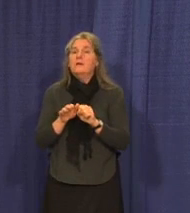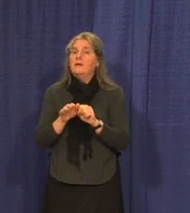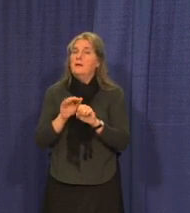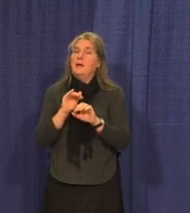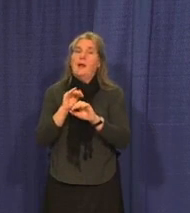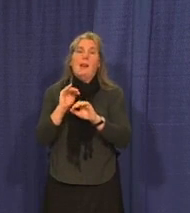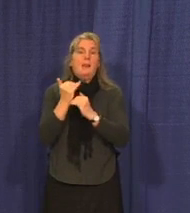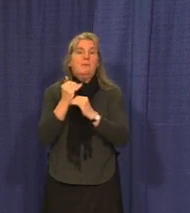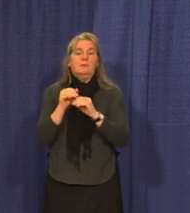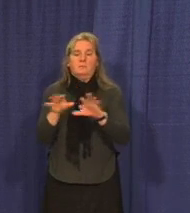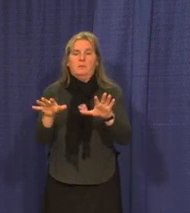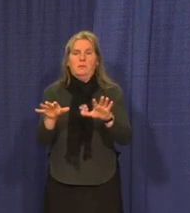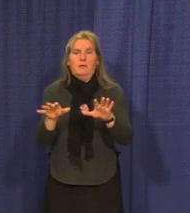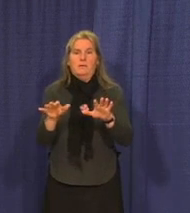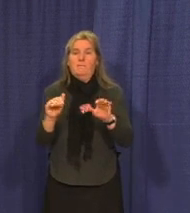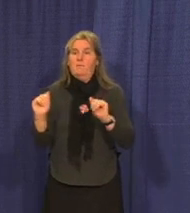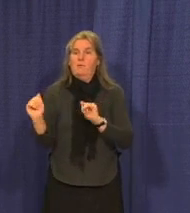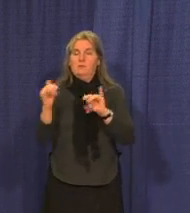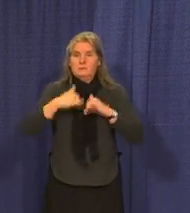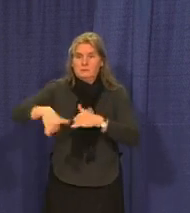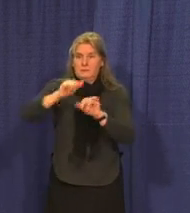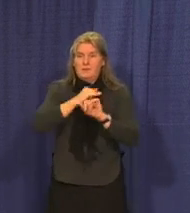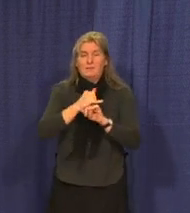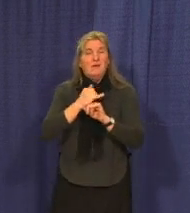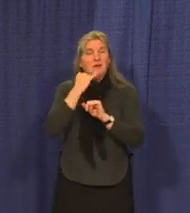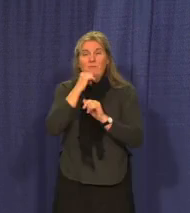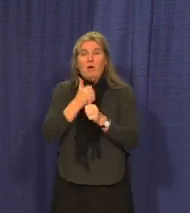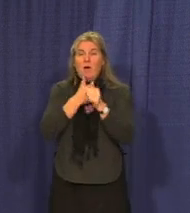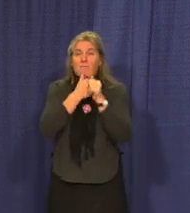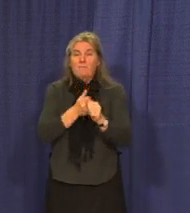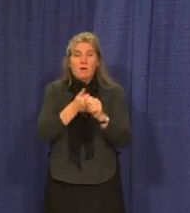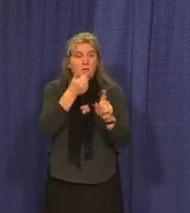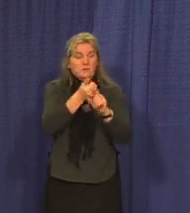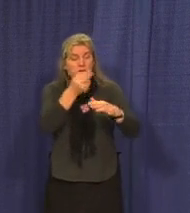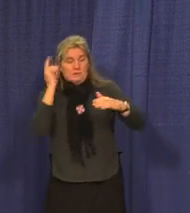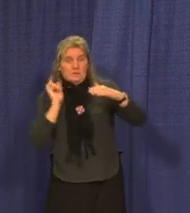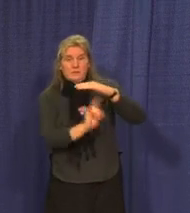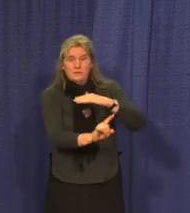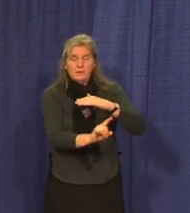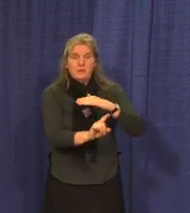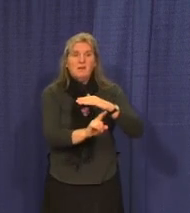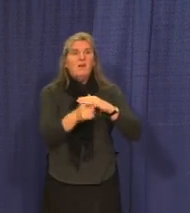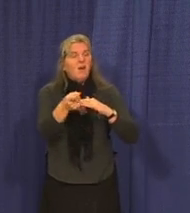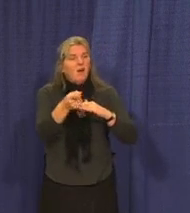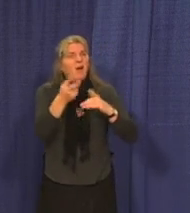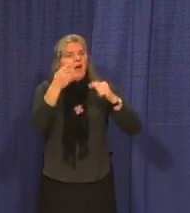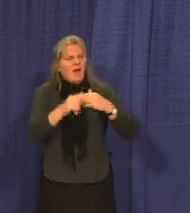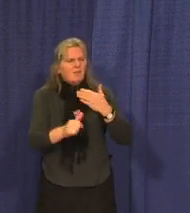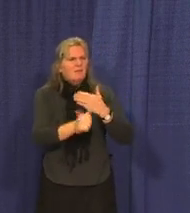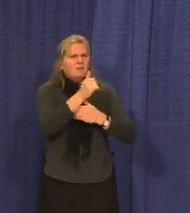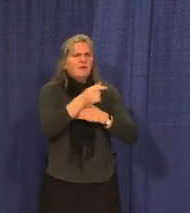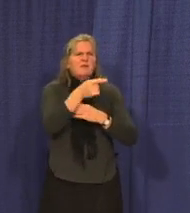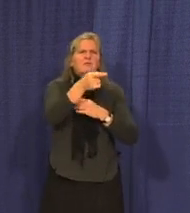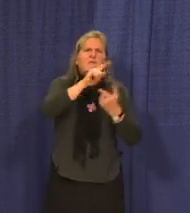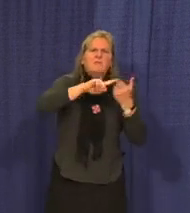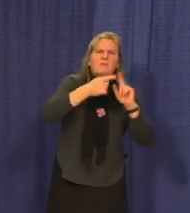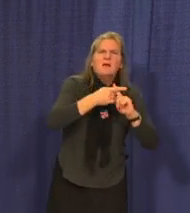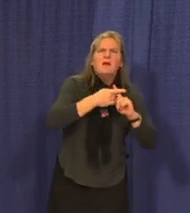spread of COVID-19 in our territory. It is for everyone. If you fail to self isolate, you put your friends, your